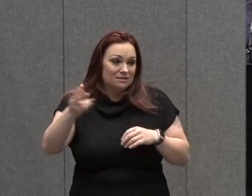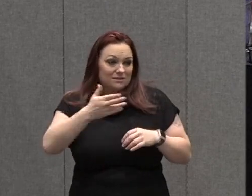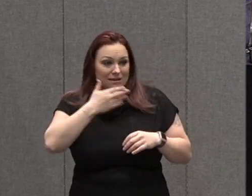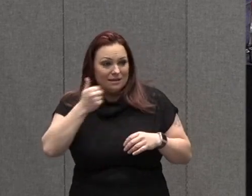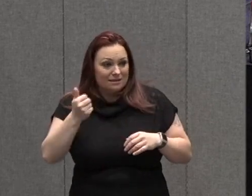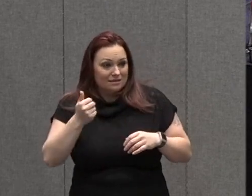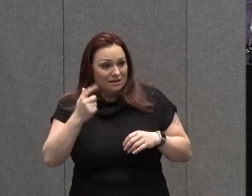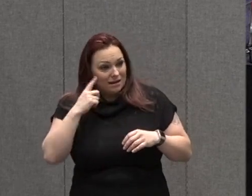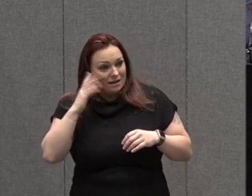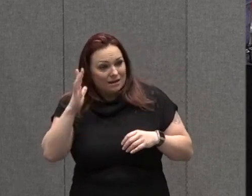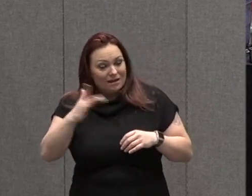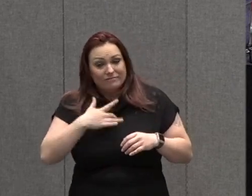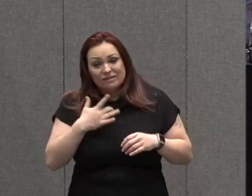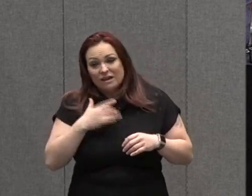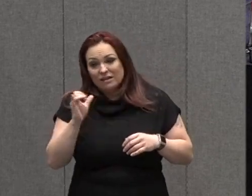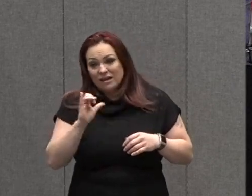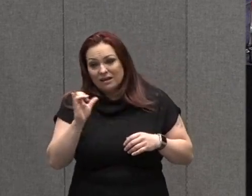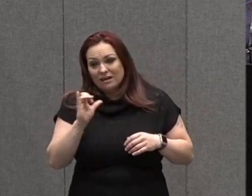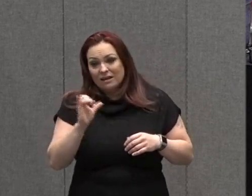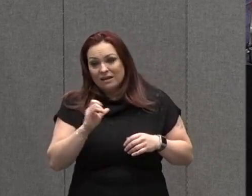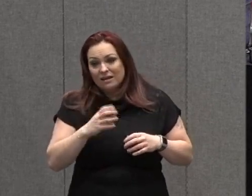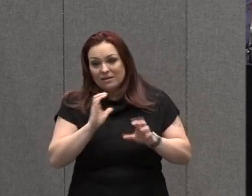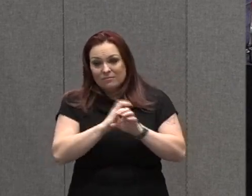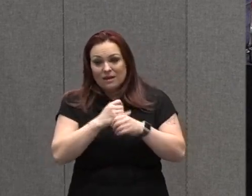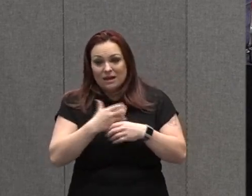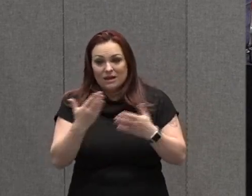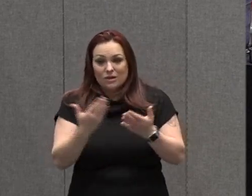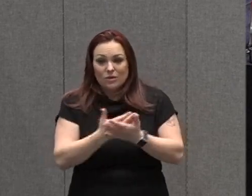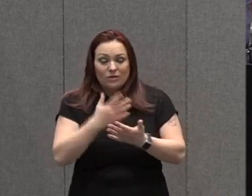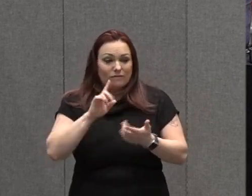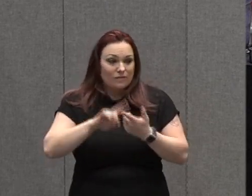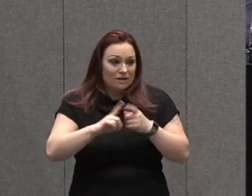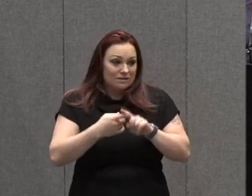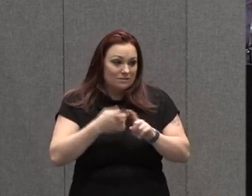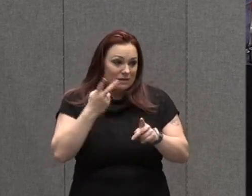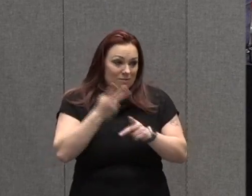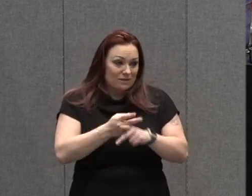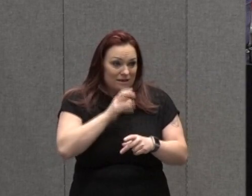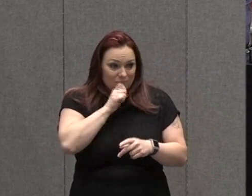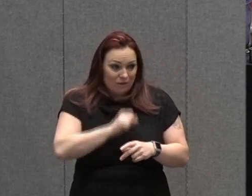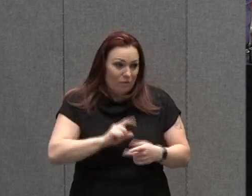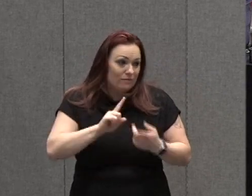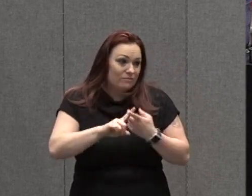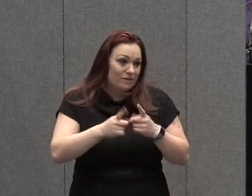and I do feel like I've made new friends. But I'm gonna keep the old. Ah yes.